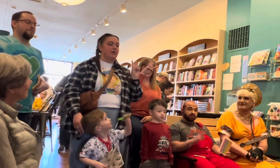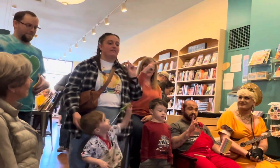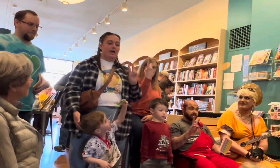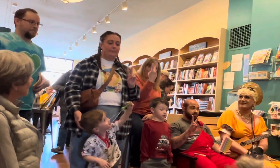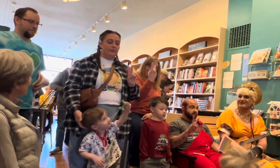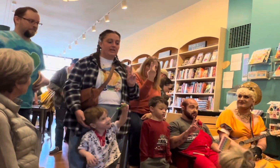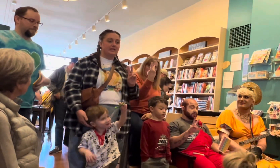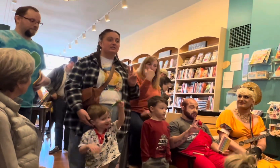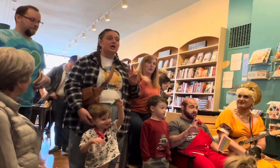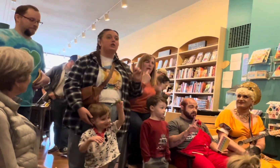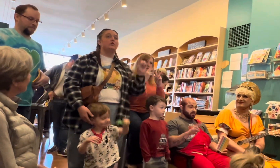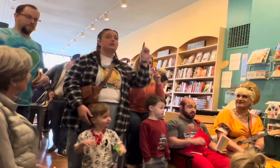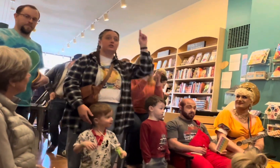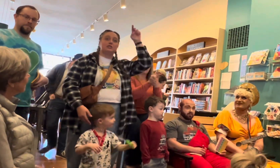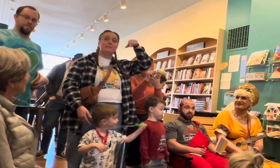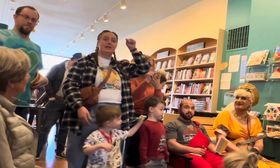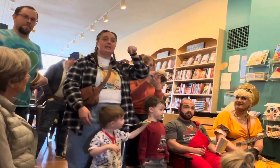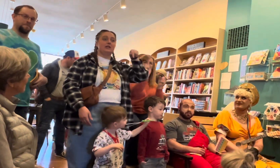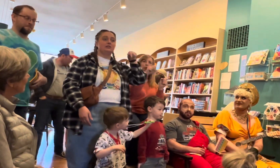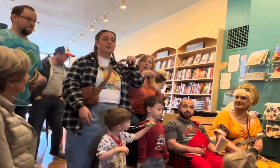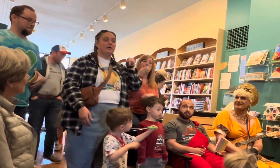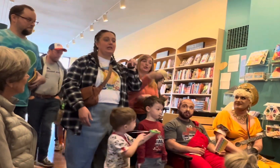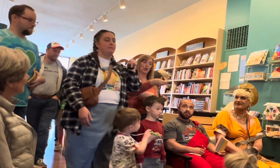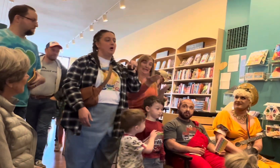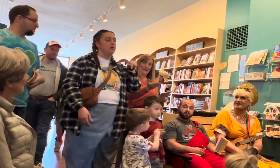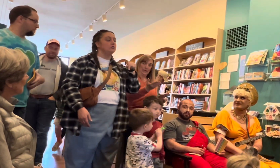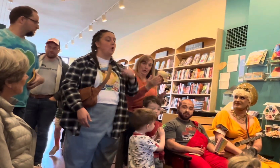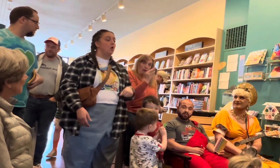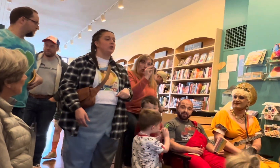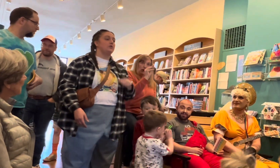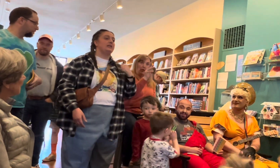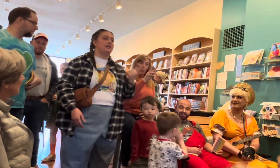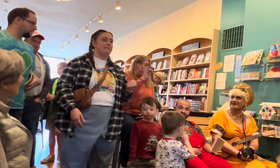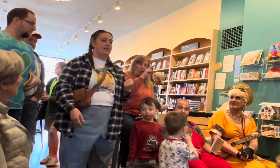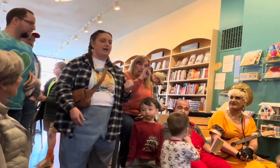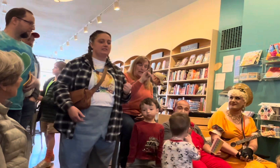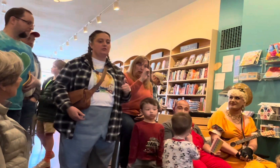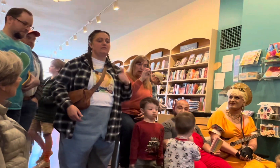we have a couple weeks. You can turn them in here to Winnie & Mo's, or you can email us, and you can